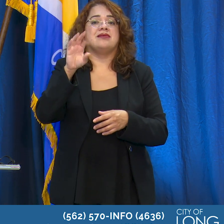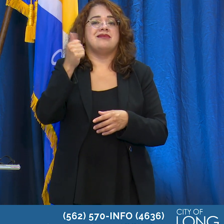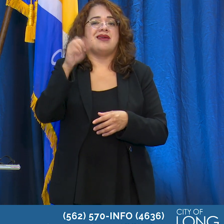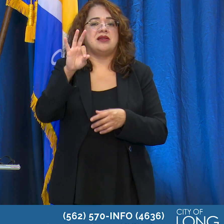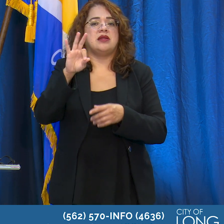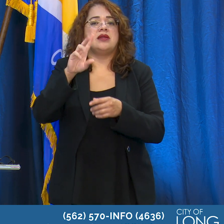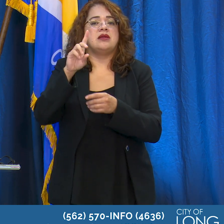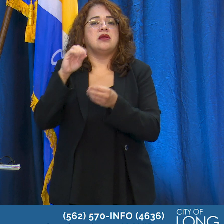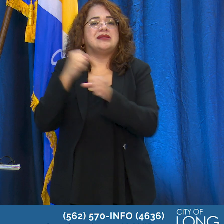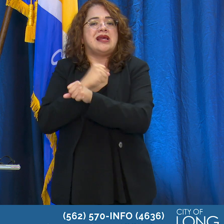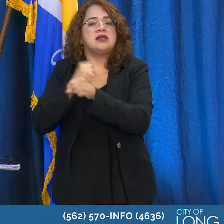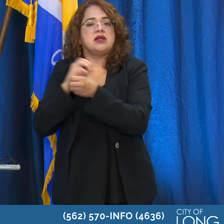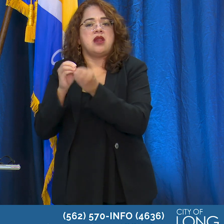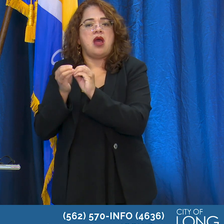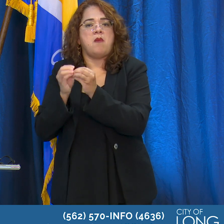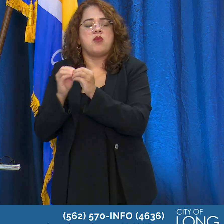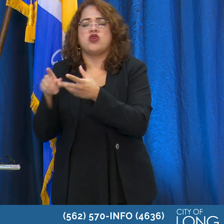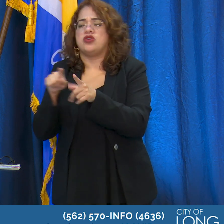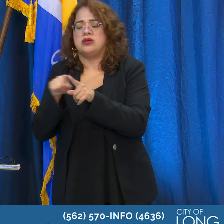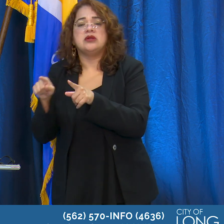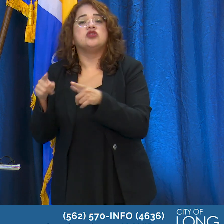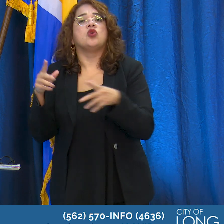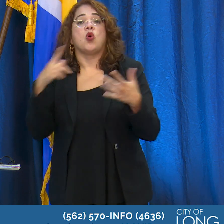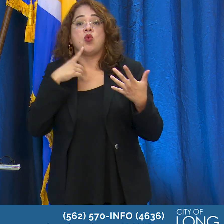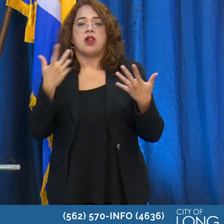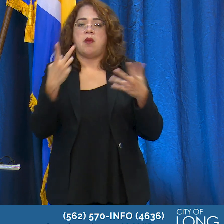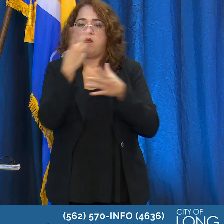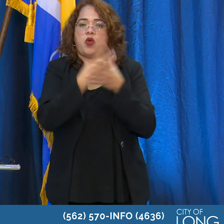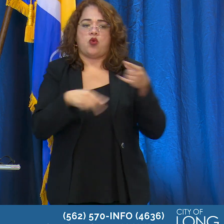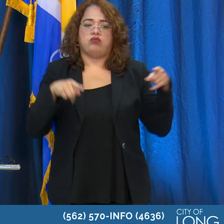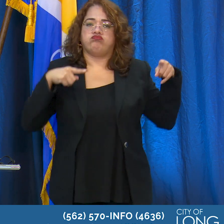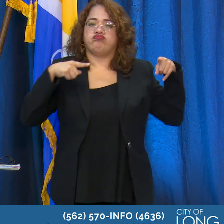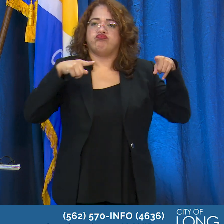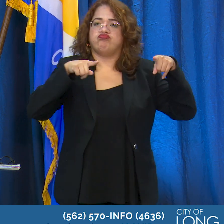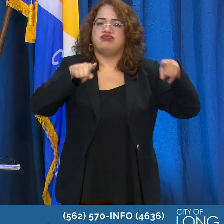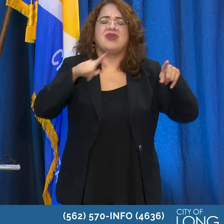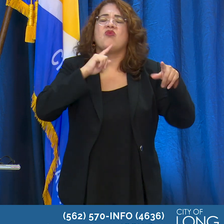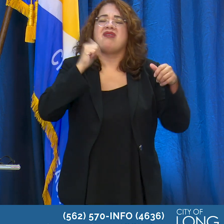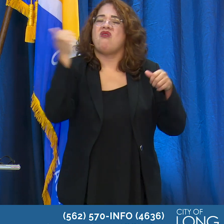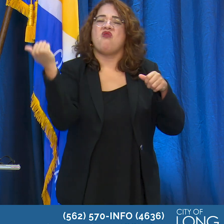other disease outbreaks that we're paying attention to.